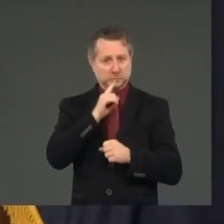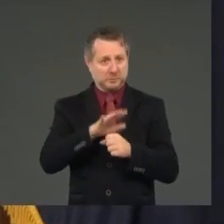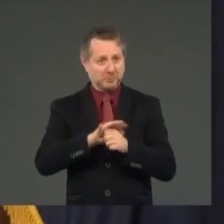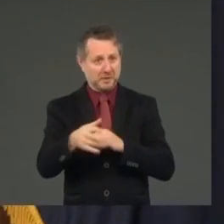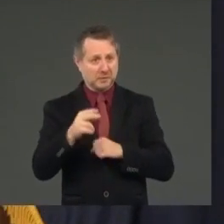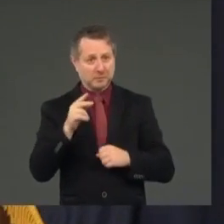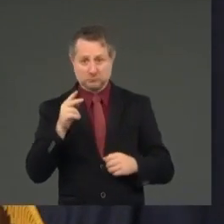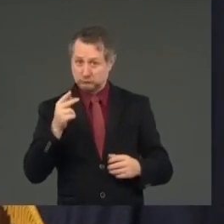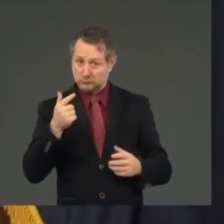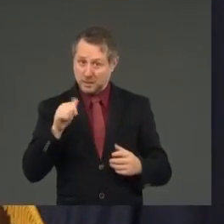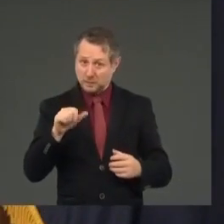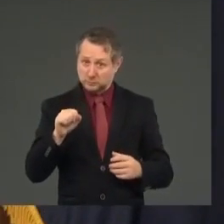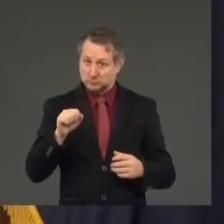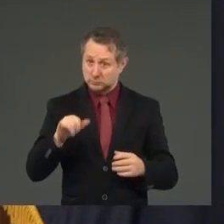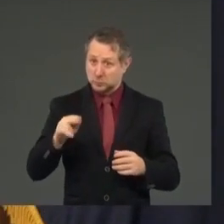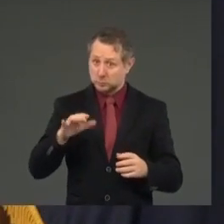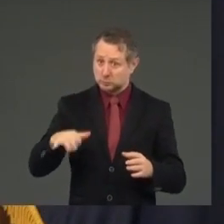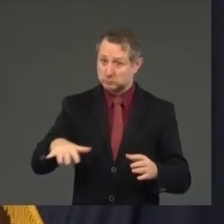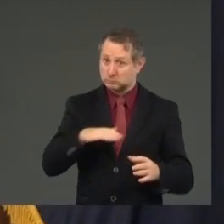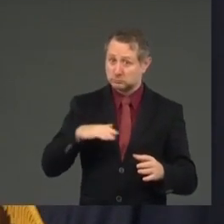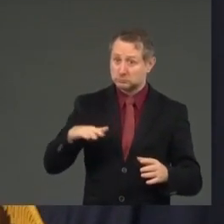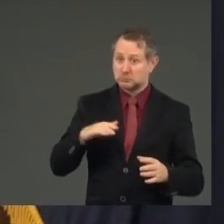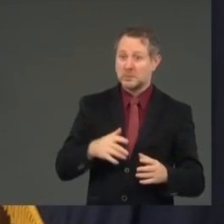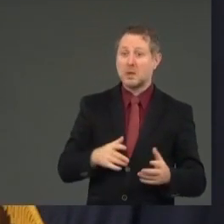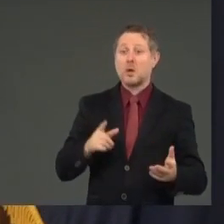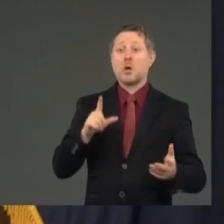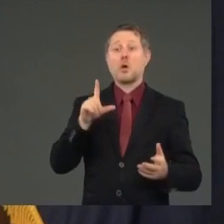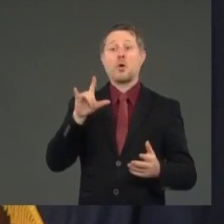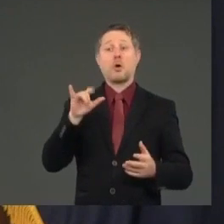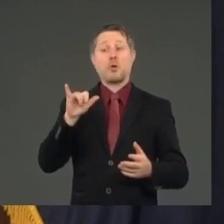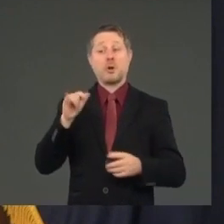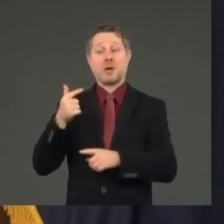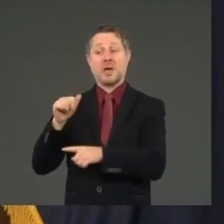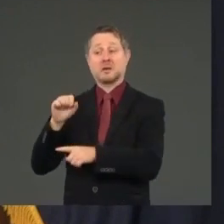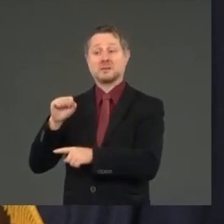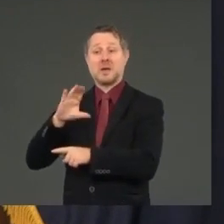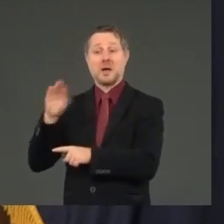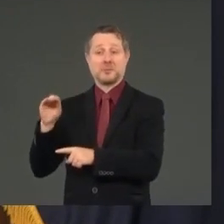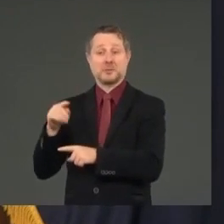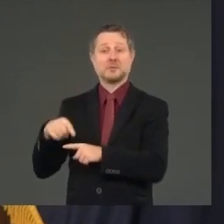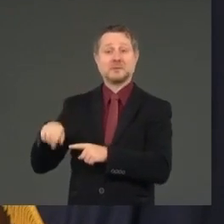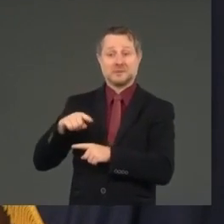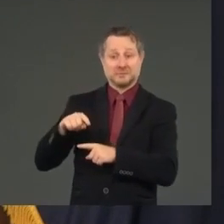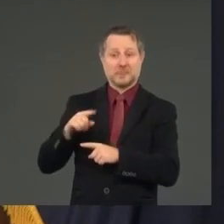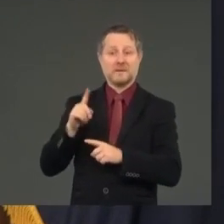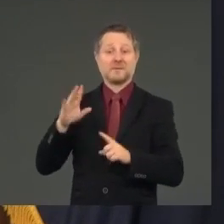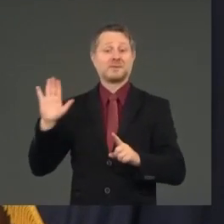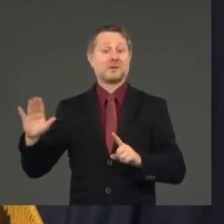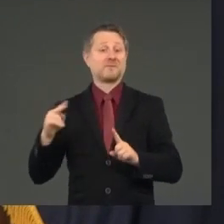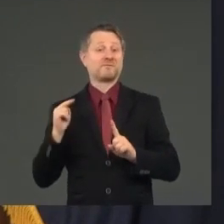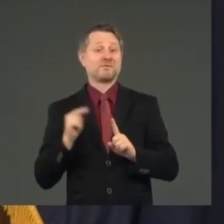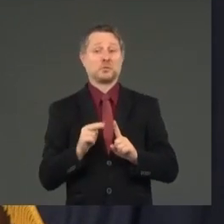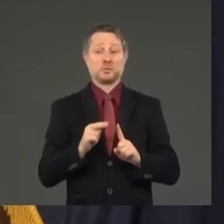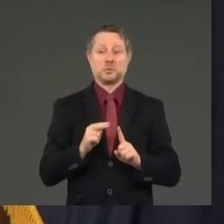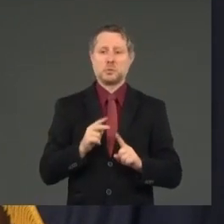BLASIO'S OPPOSITION TO AN ALTERNATIVE TO MAKE SURE THERE AREN'T ANY MORATORIUMS.